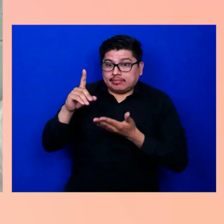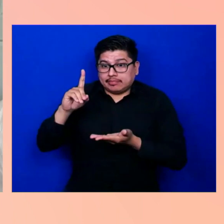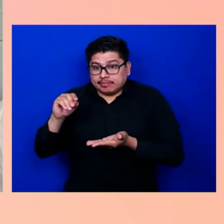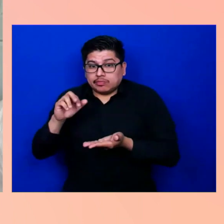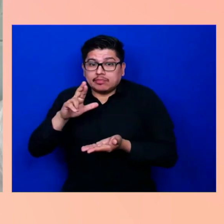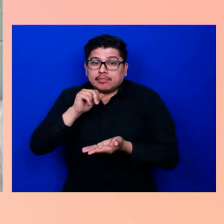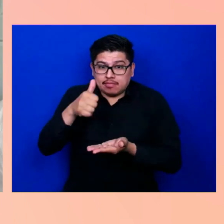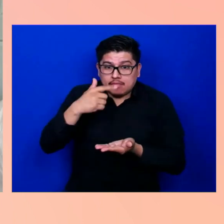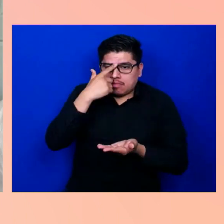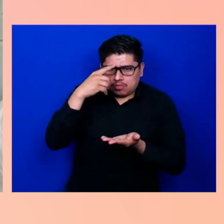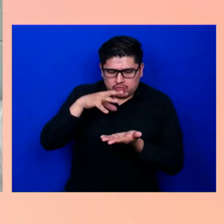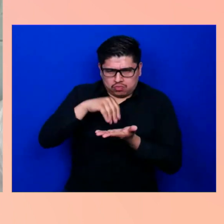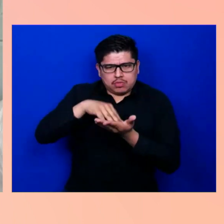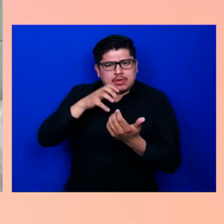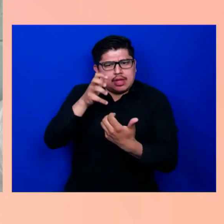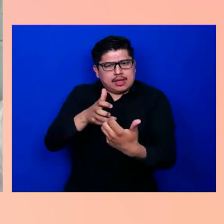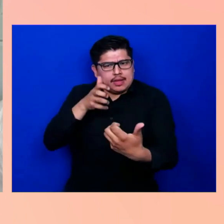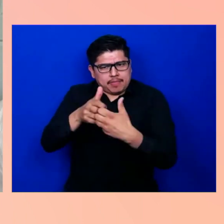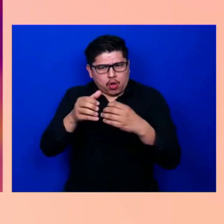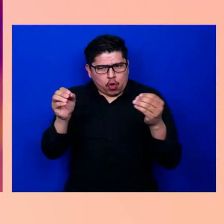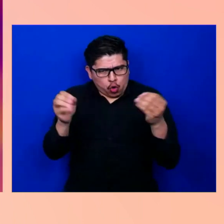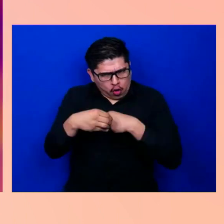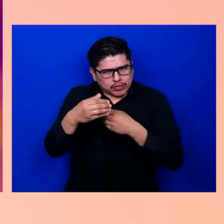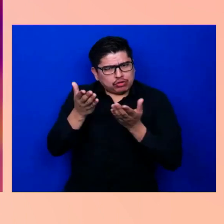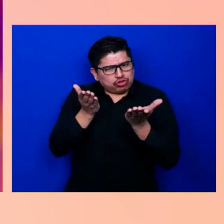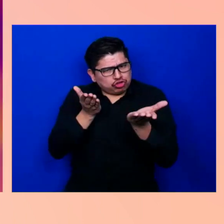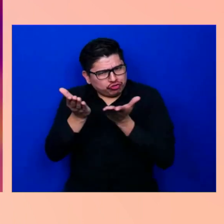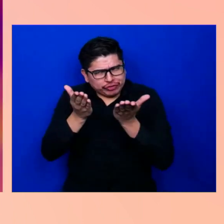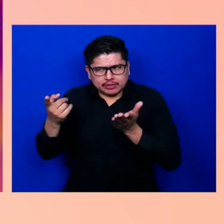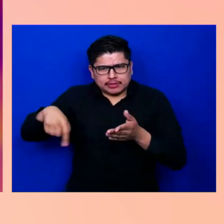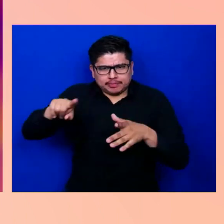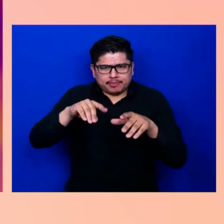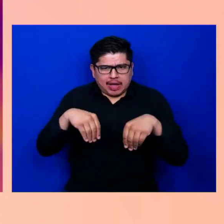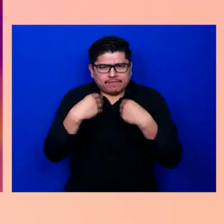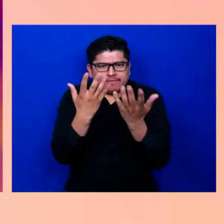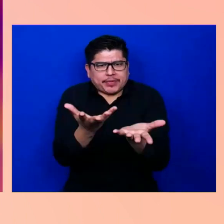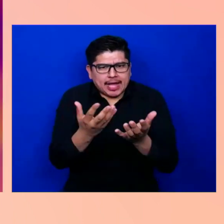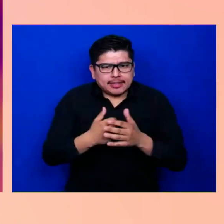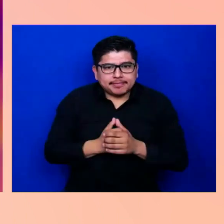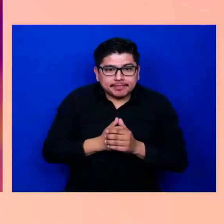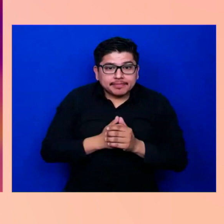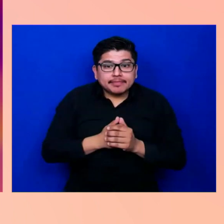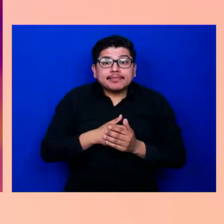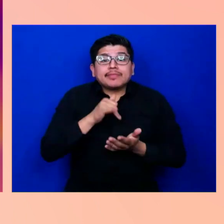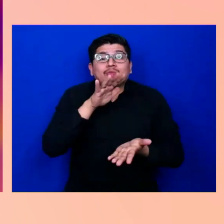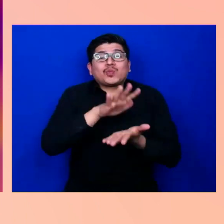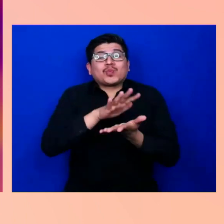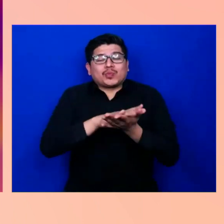and the services they provide, and that school has at least 10 times the number of